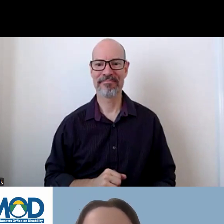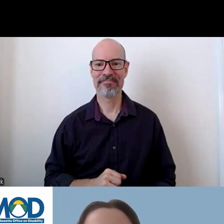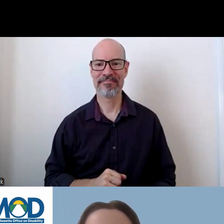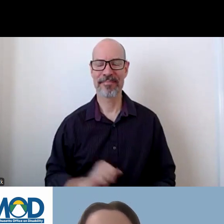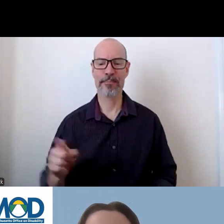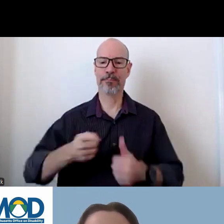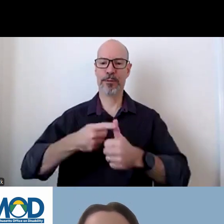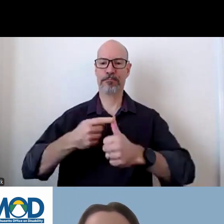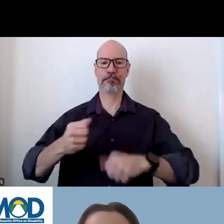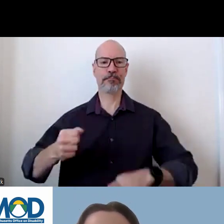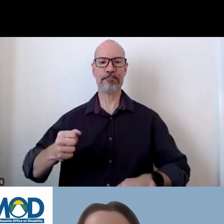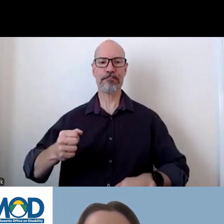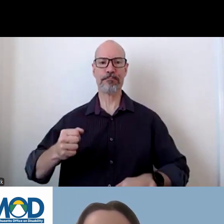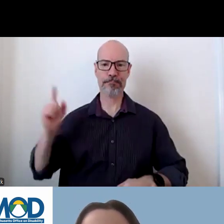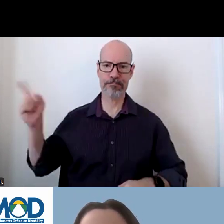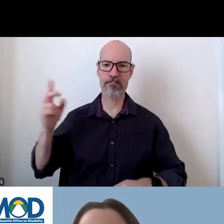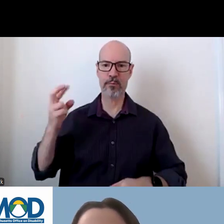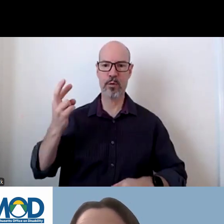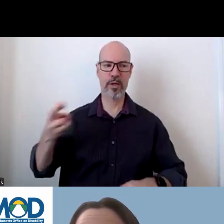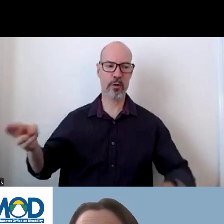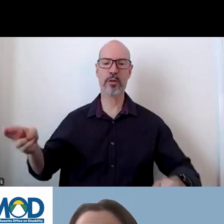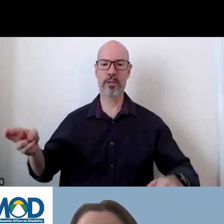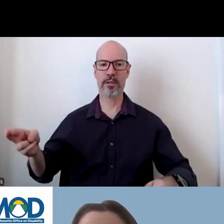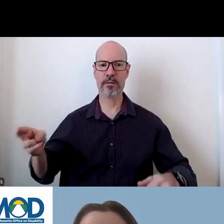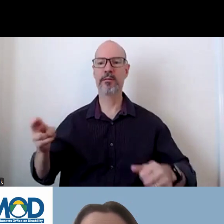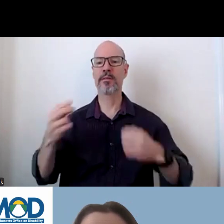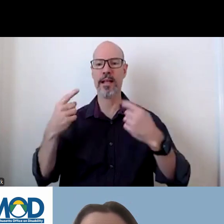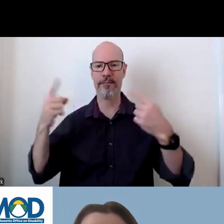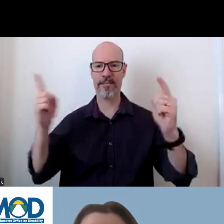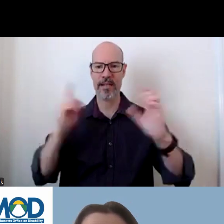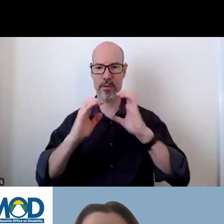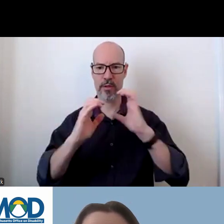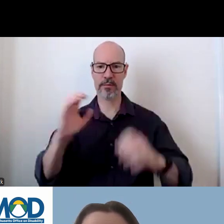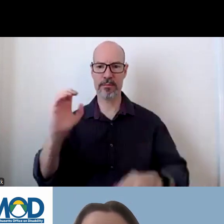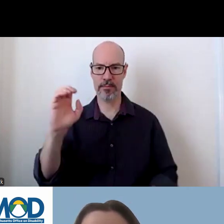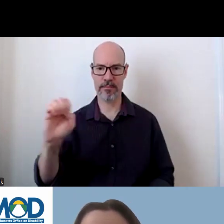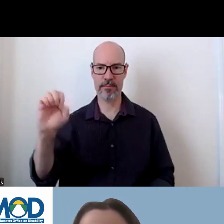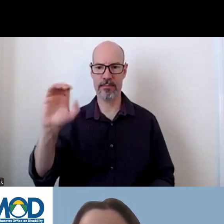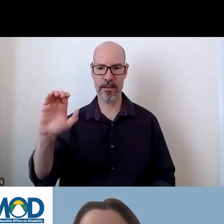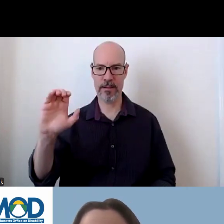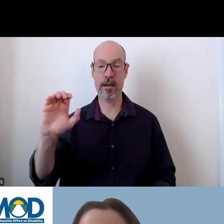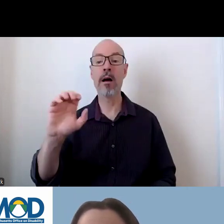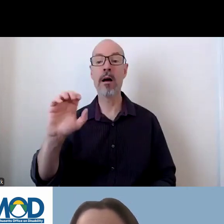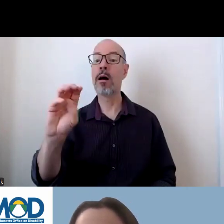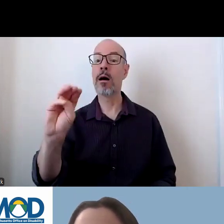All right, and first a few resources around effective MOD on our web page has a